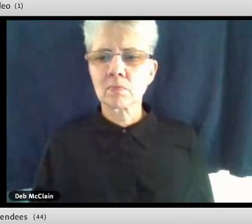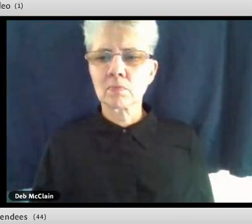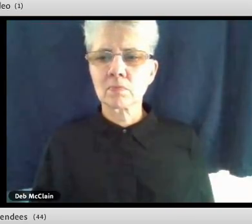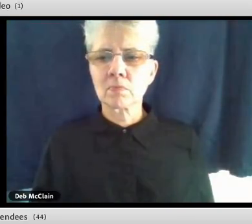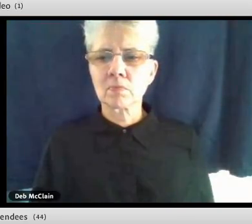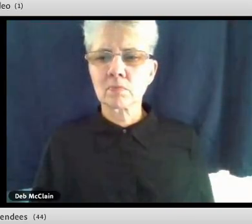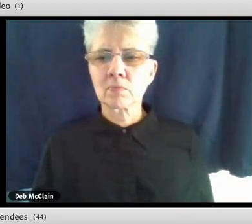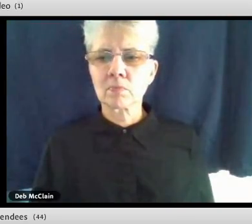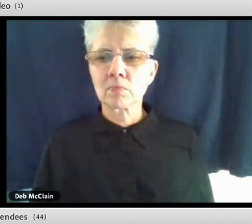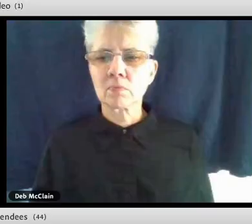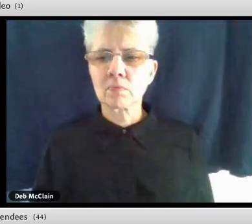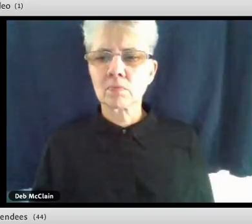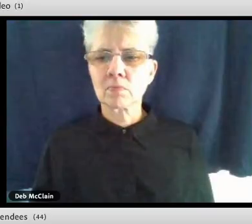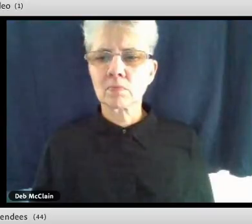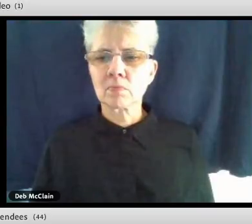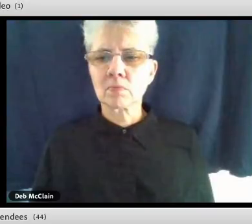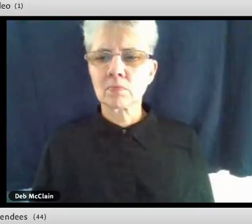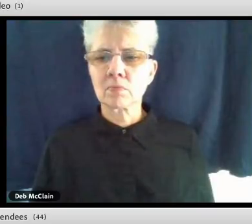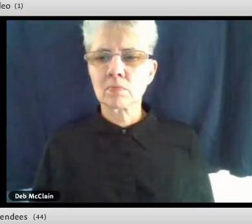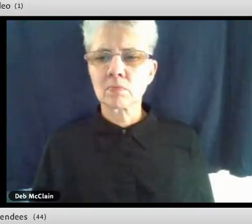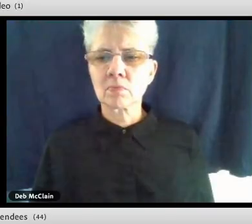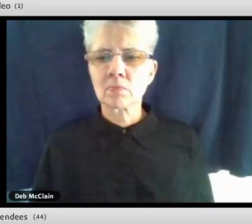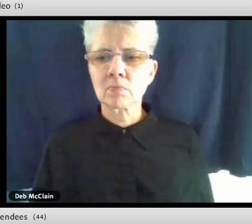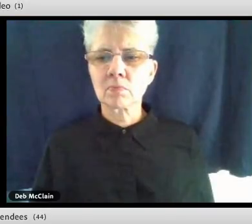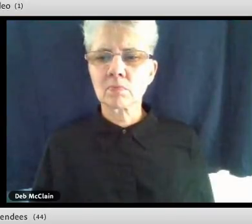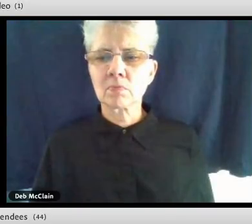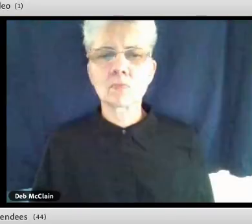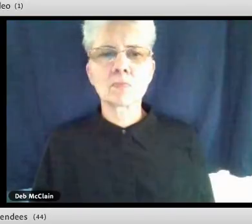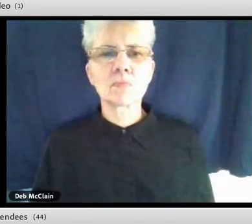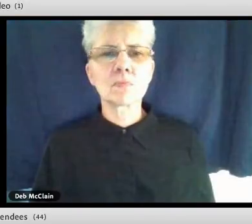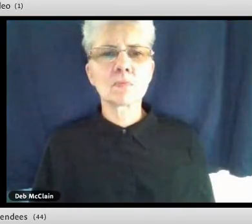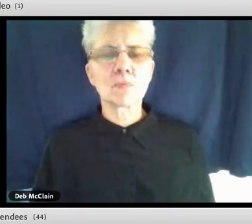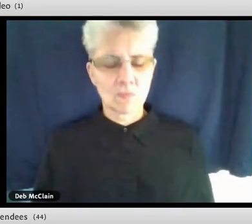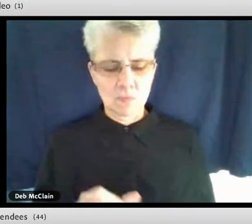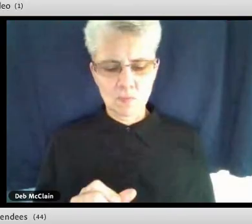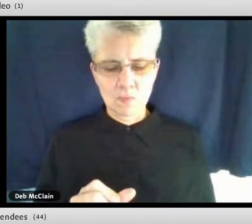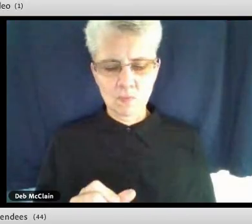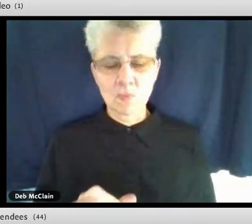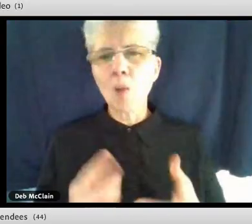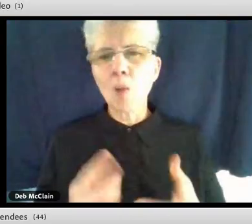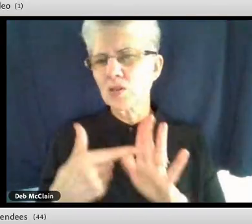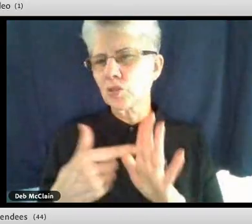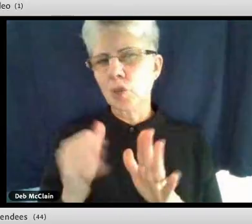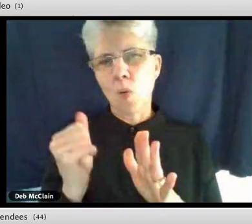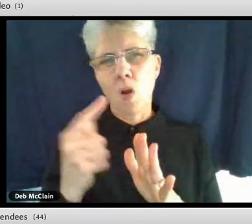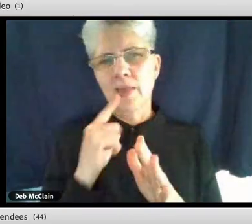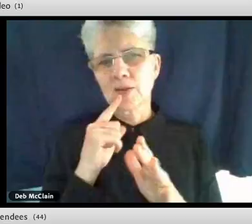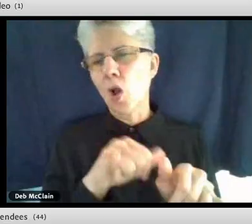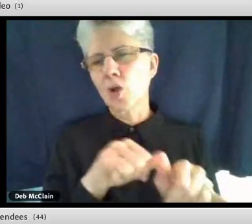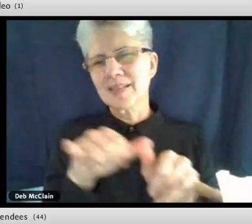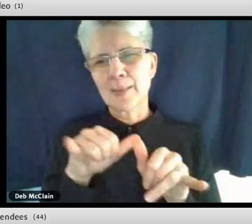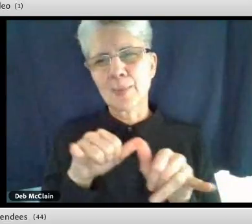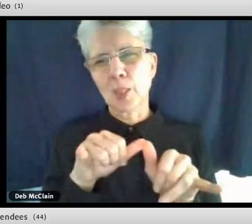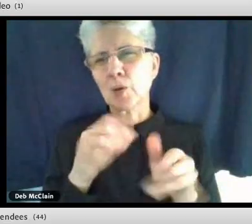All right. Because I just wanted to show you one of them. They all do similar things. This is the Snopes website I'm sure you guys are familiar with.